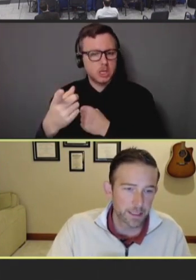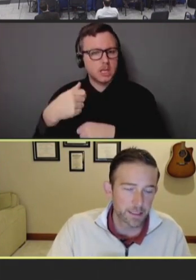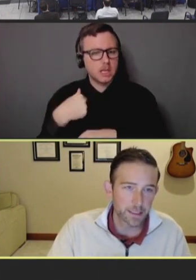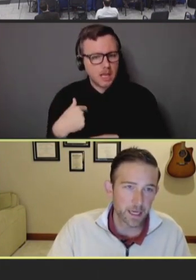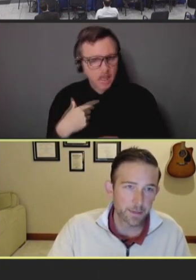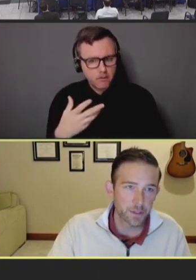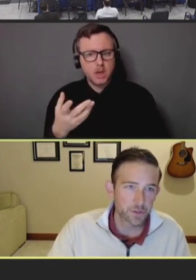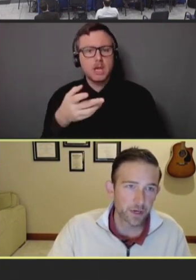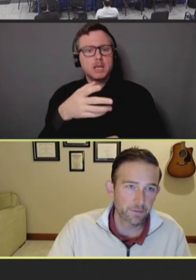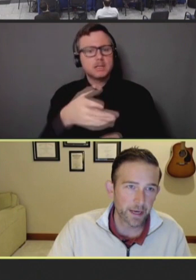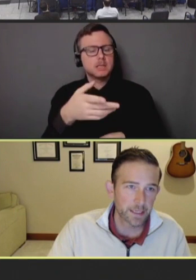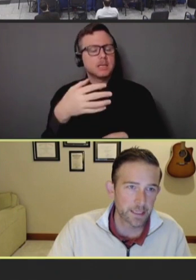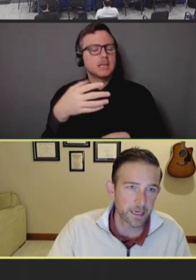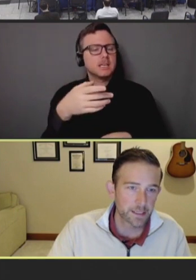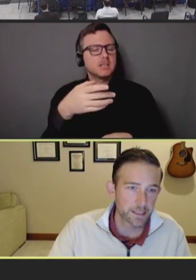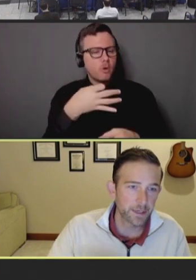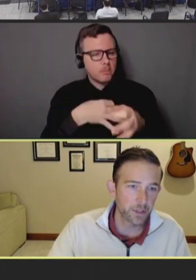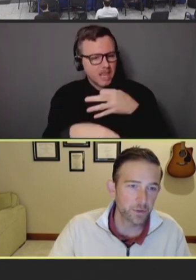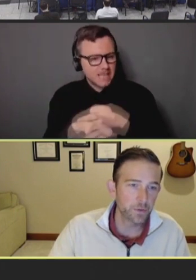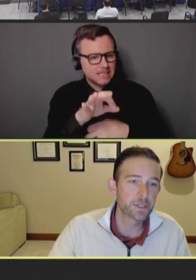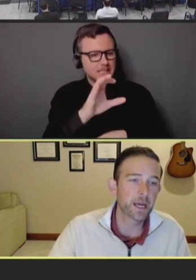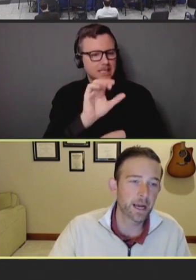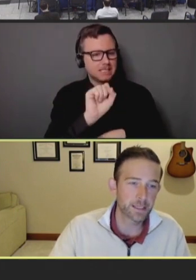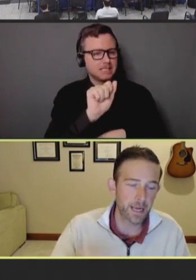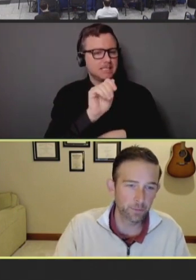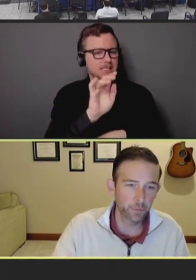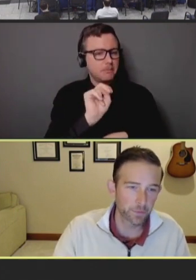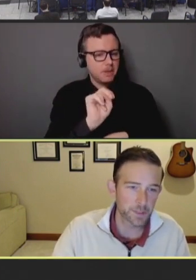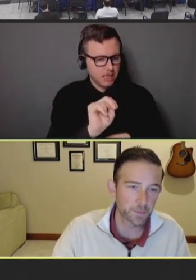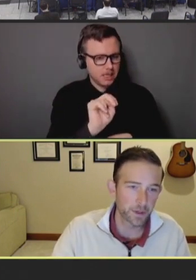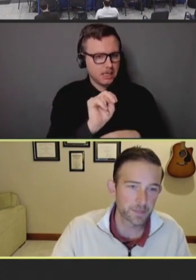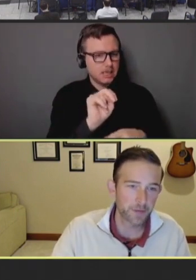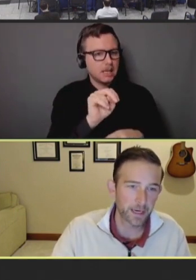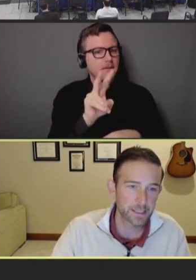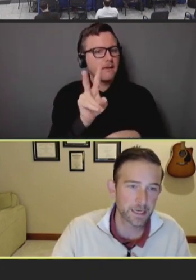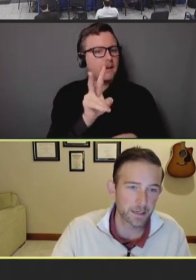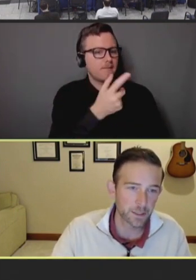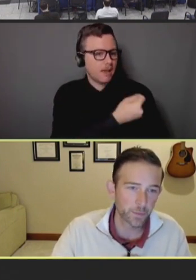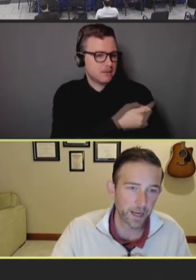the save and strain vaccines to be used as outbreak response vaccines that would have